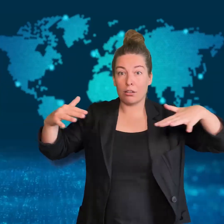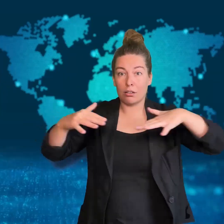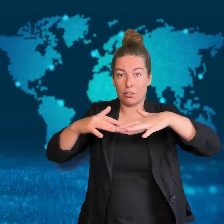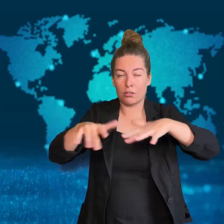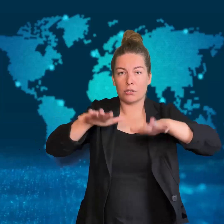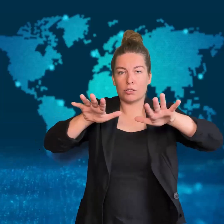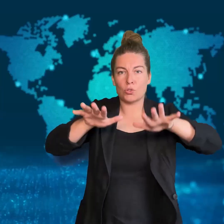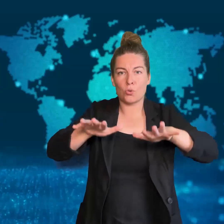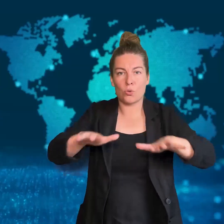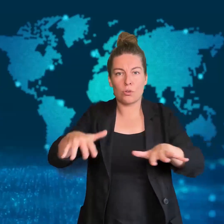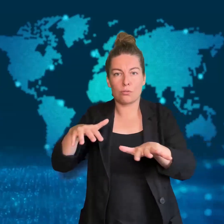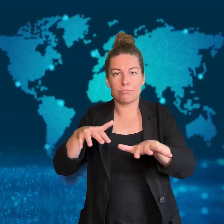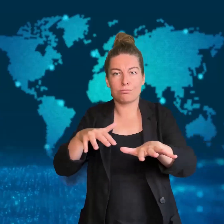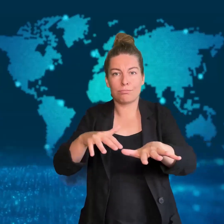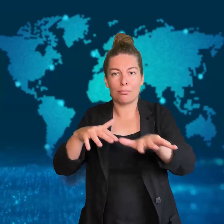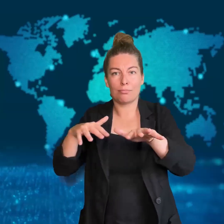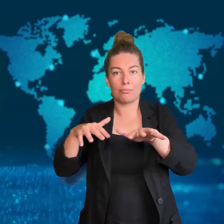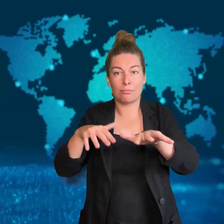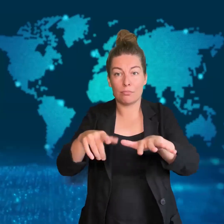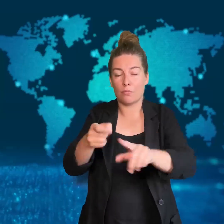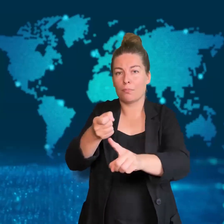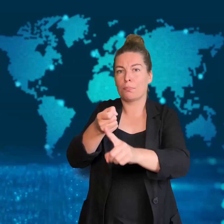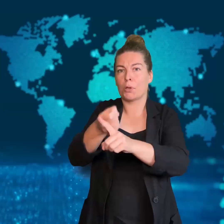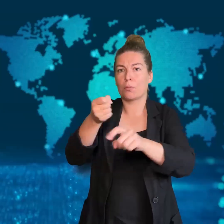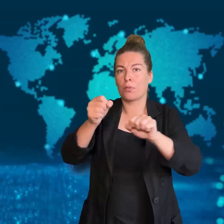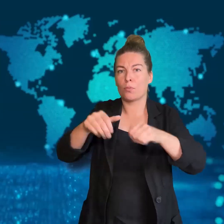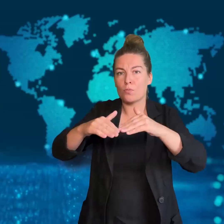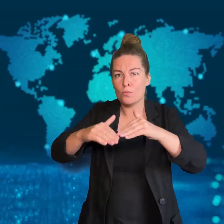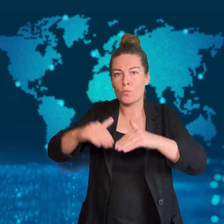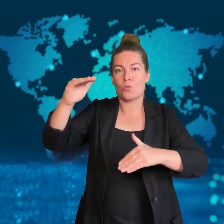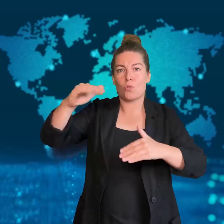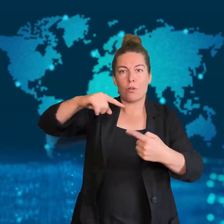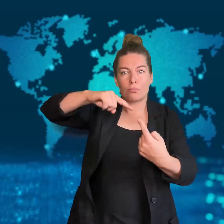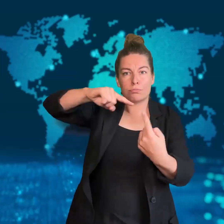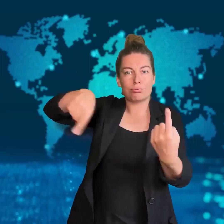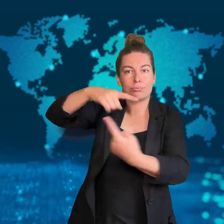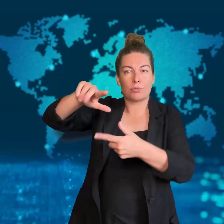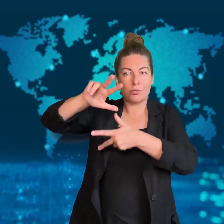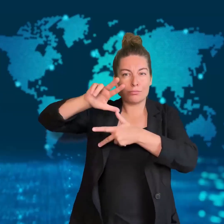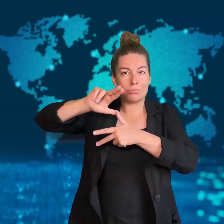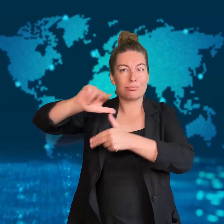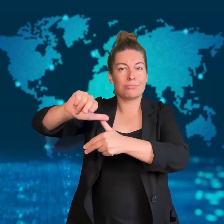which creates more storms and hurricanes.